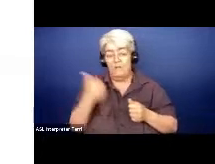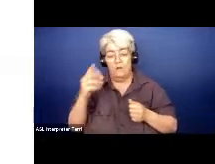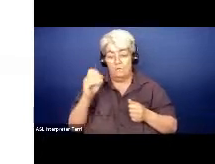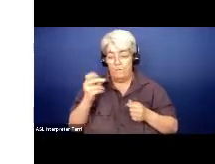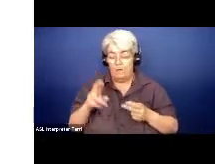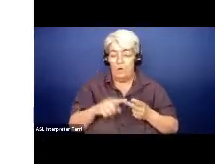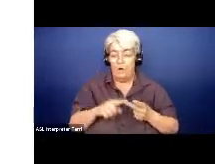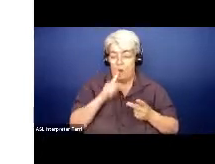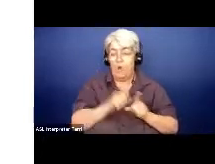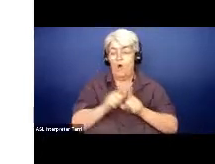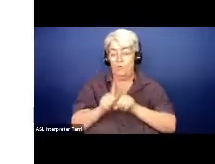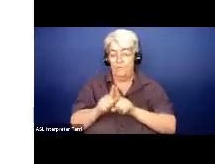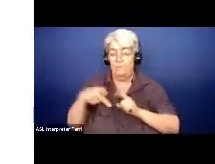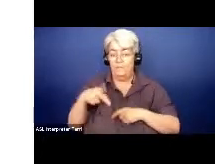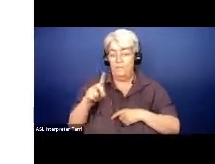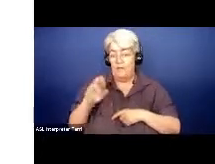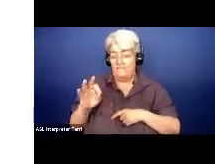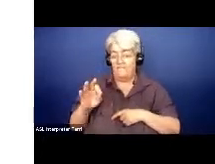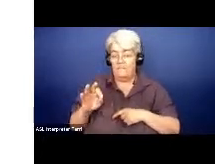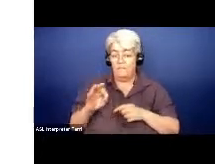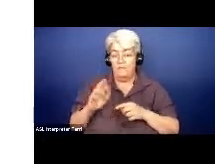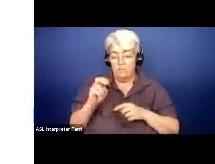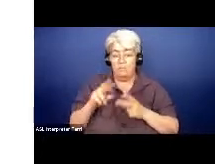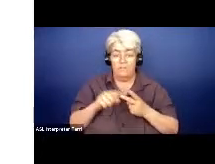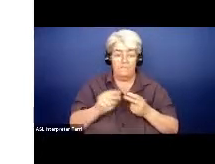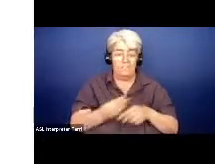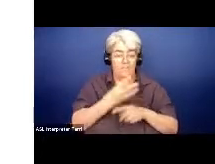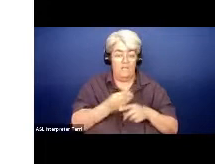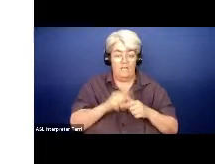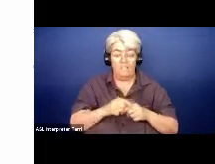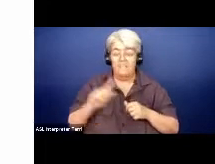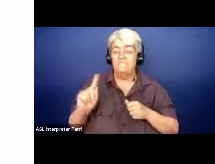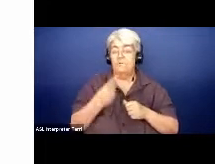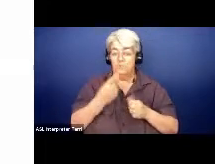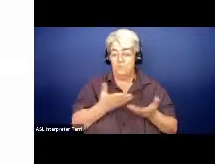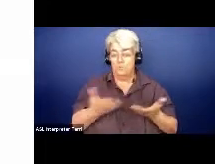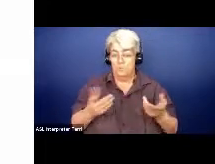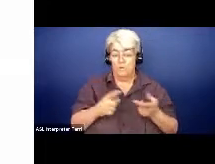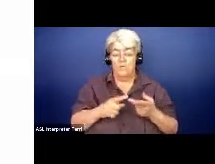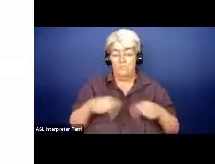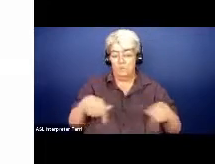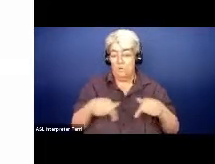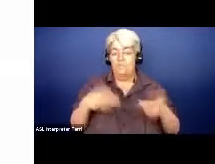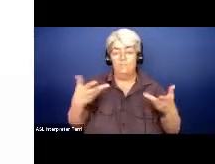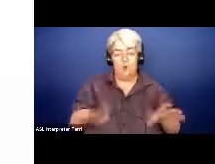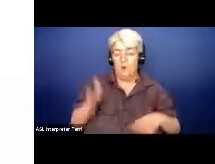slides will be available on the ACL web site. The first recording is already available. The first recording from the first TBI